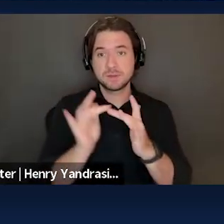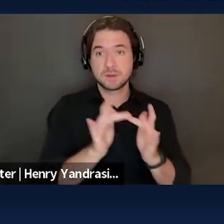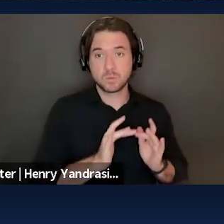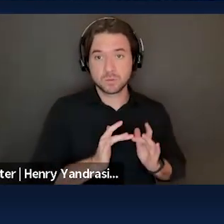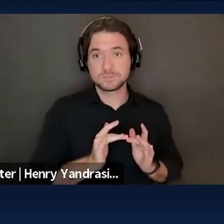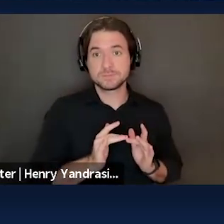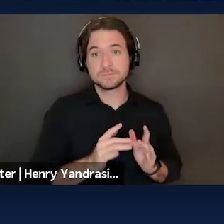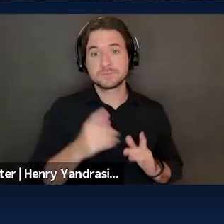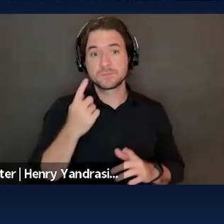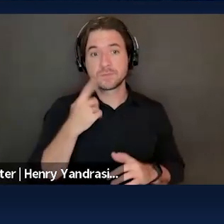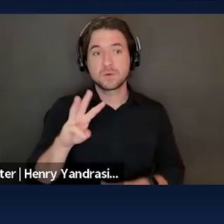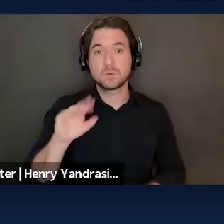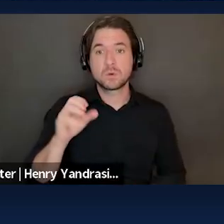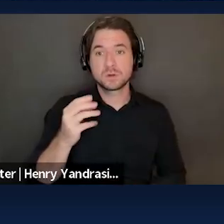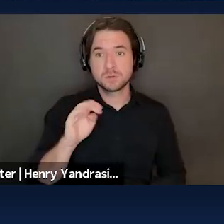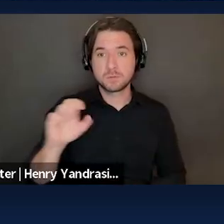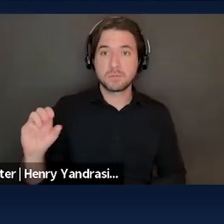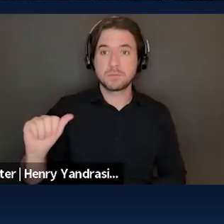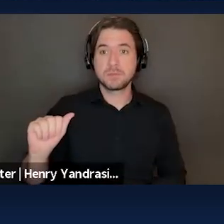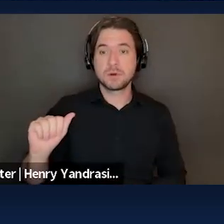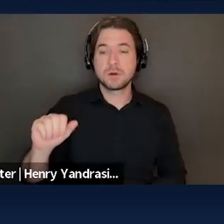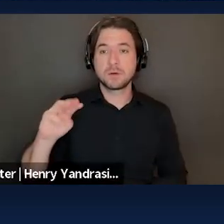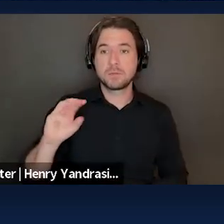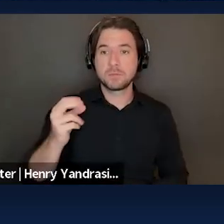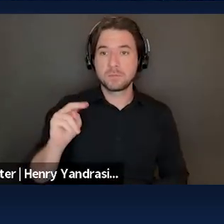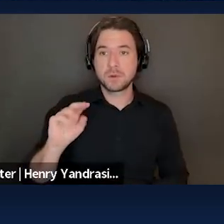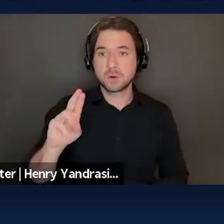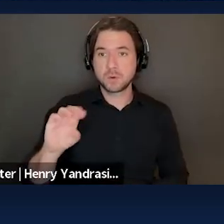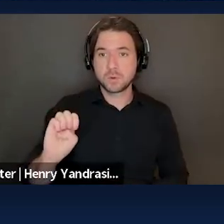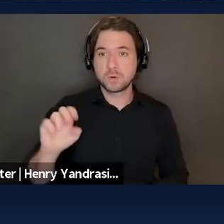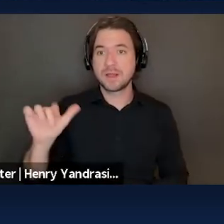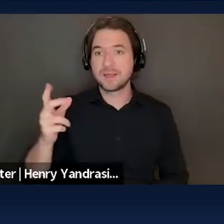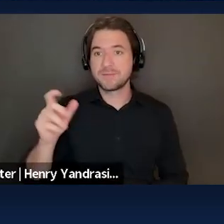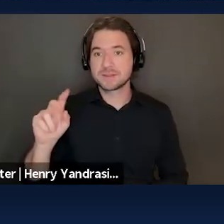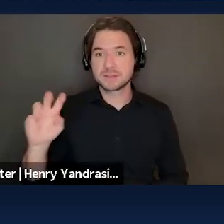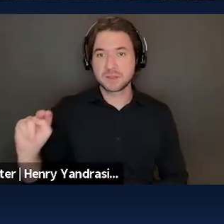Uh, Washtenaw, Monroe, and Livingston to help design a course and continue to update it.